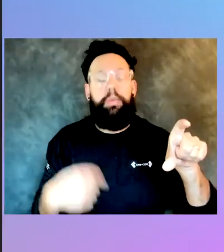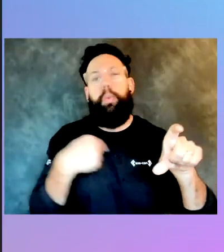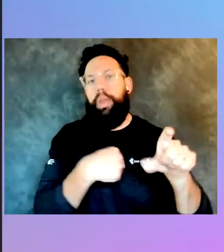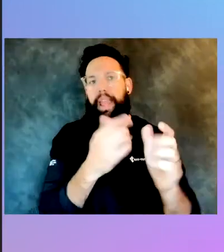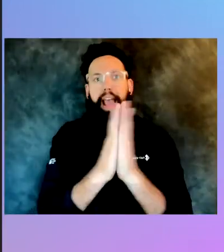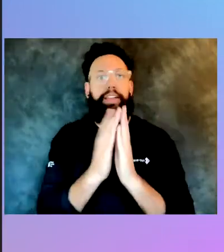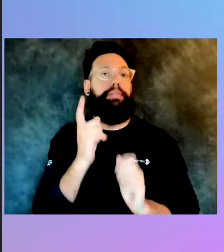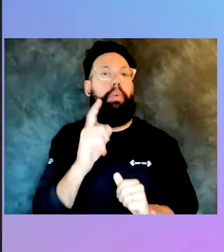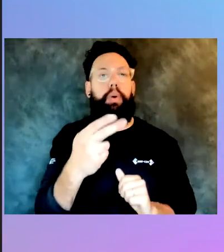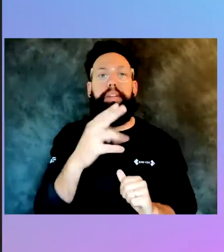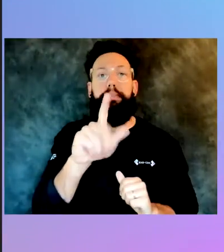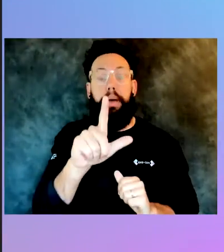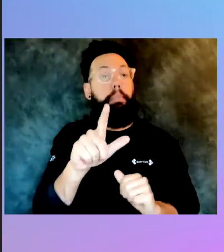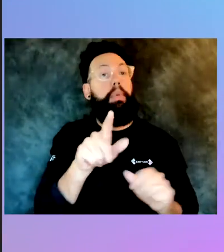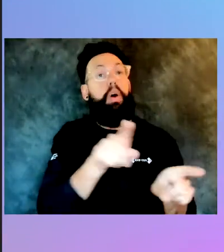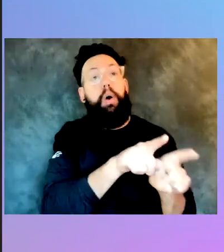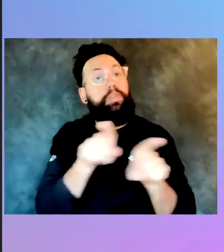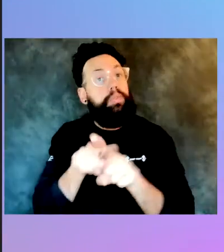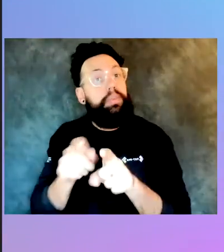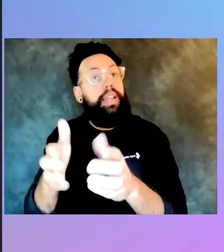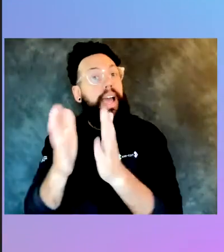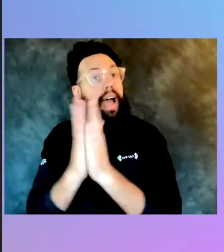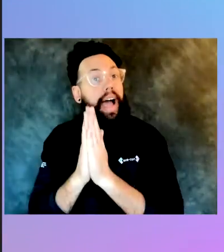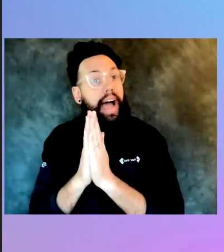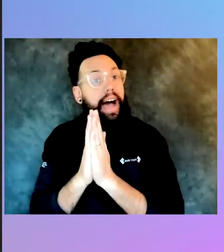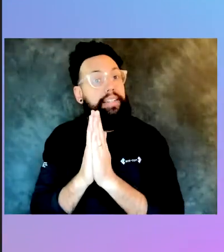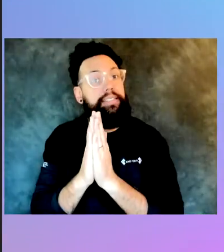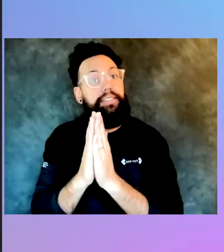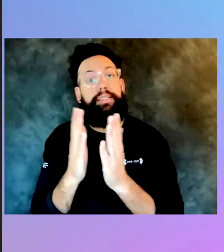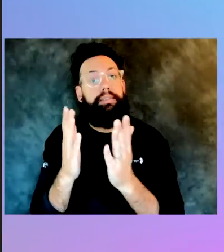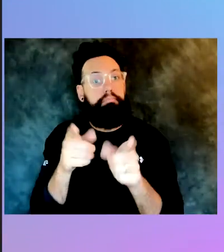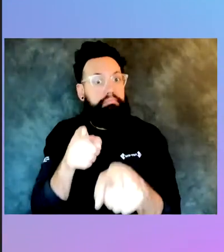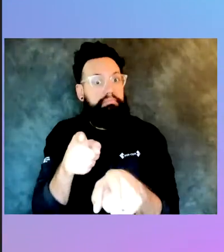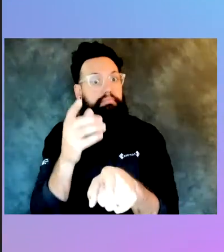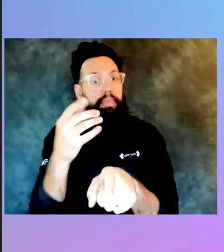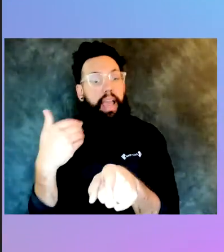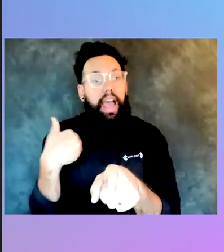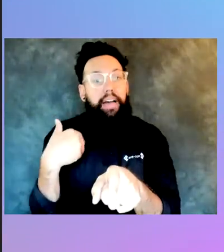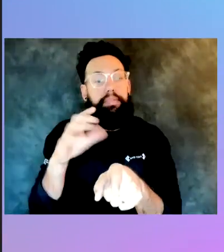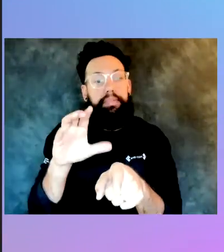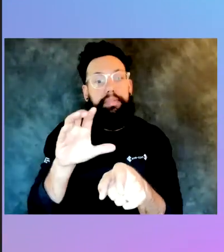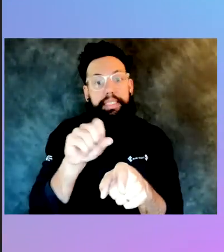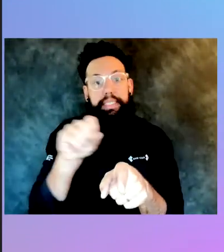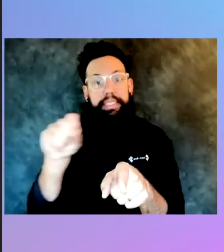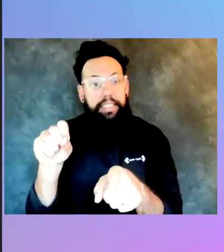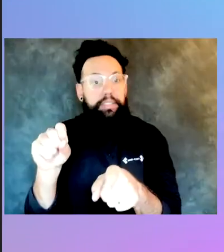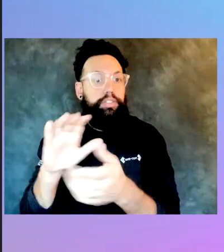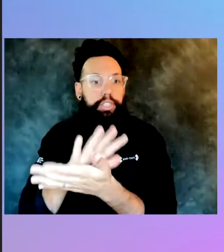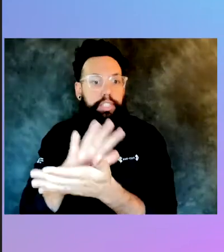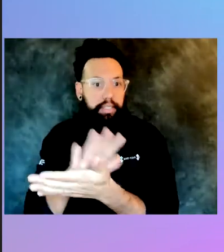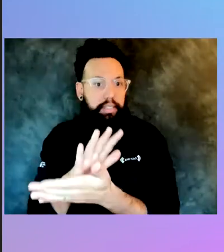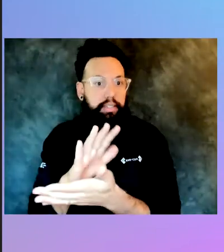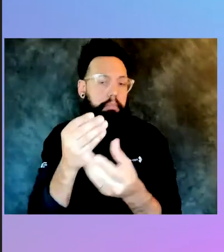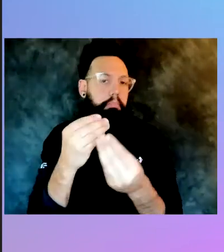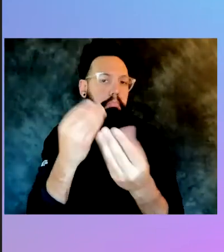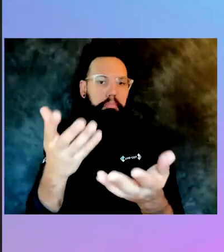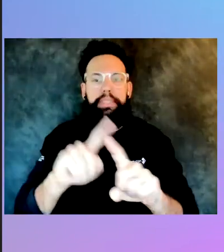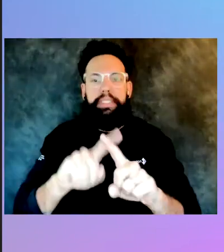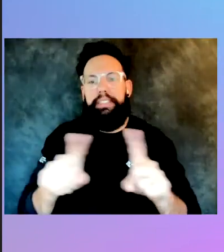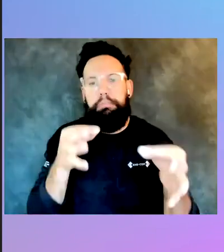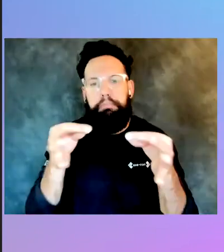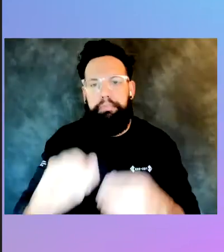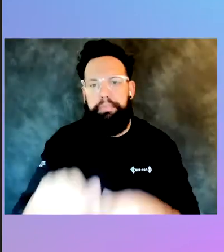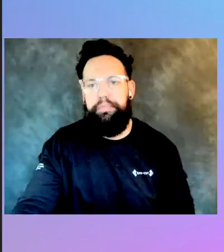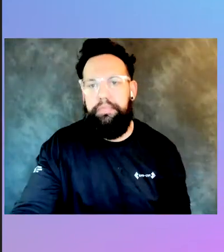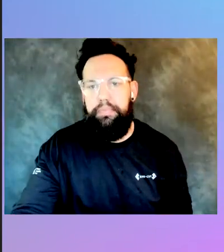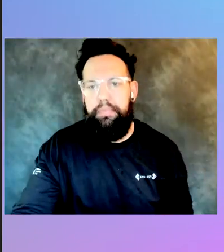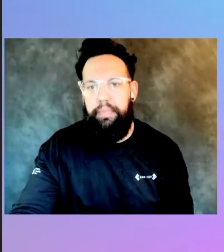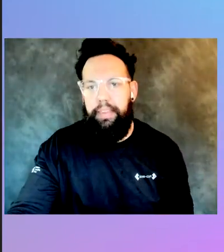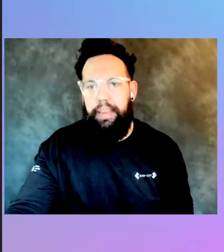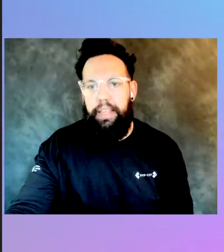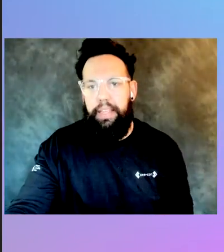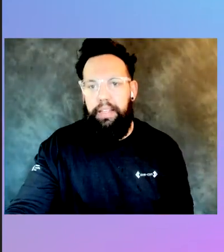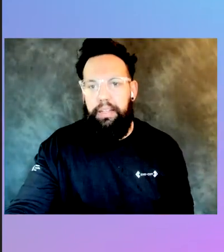GitHub copilot chat. We have an